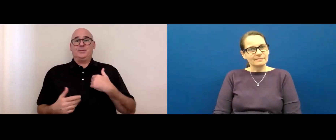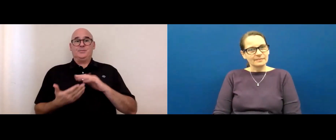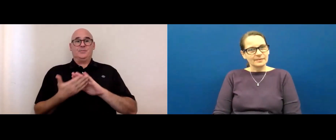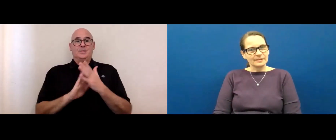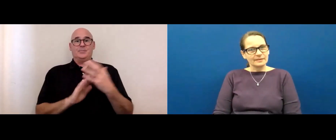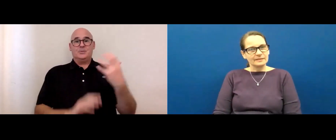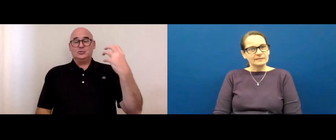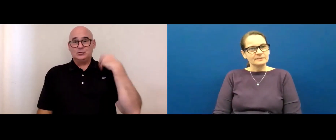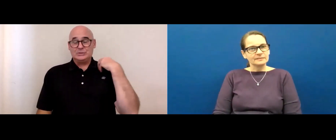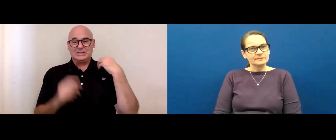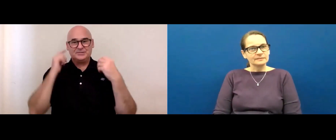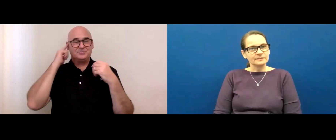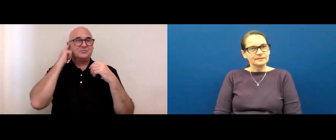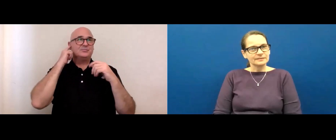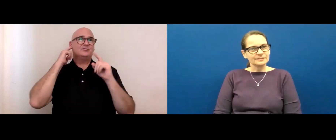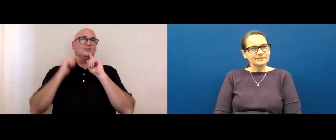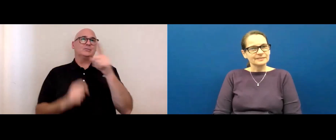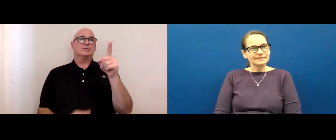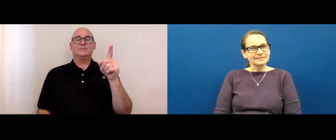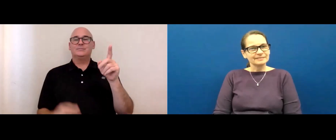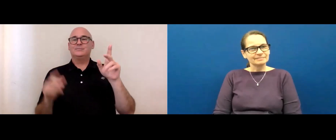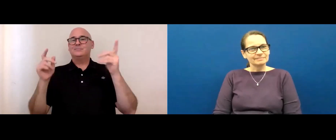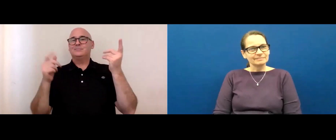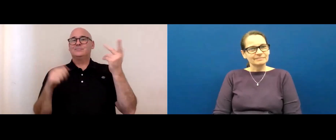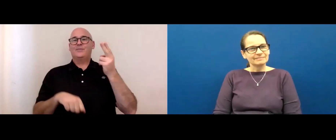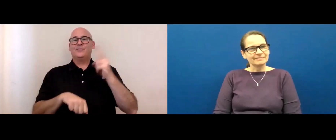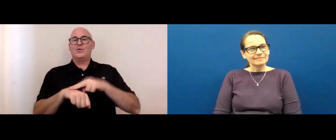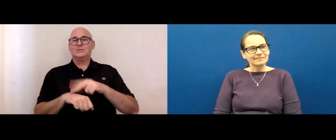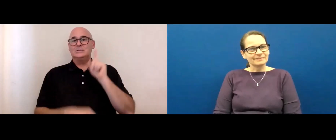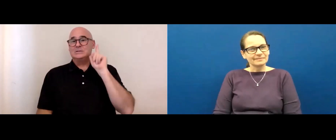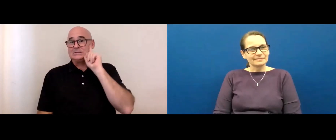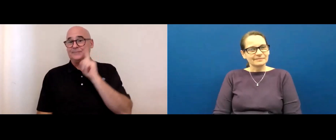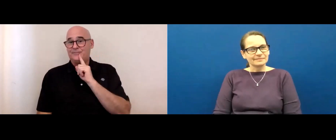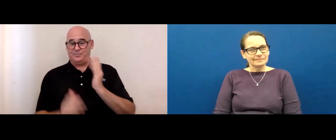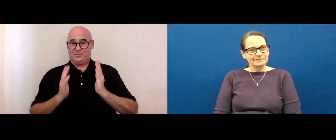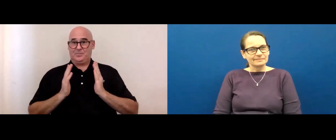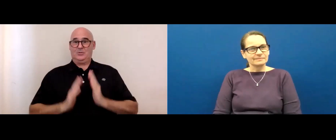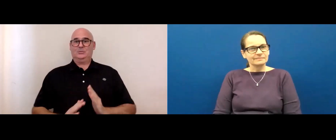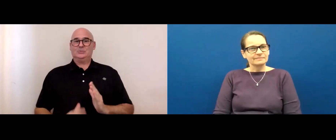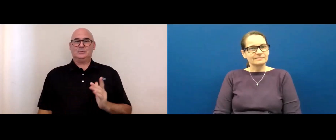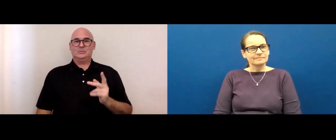what inspired me to become chairperson is really of course first because I'm a deaf person